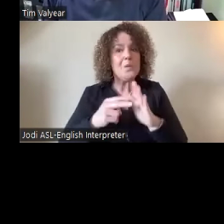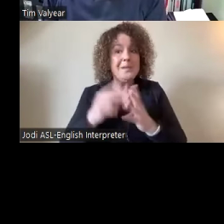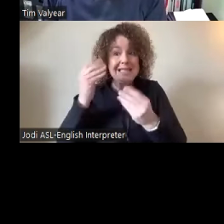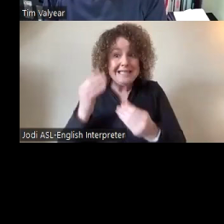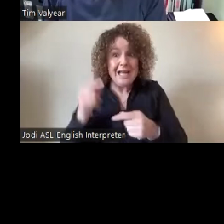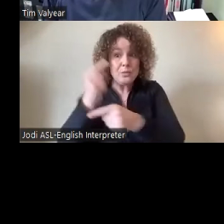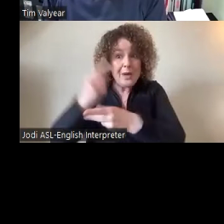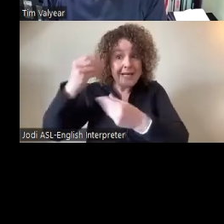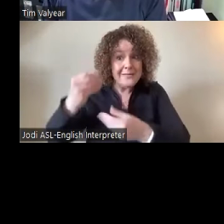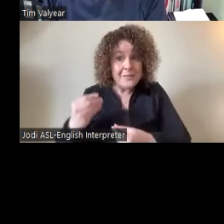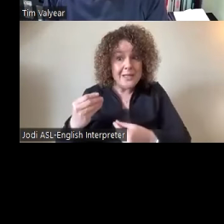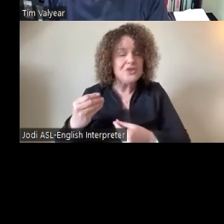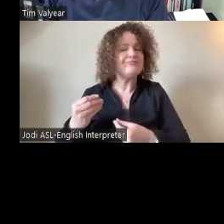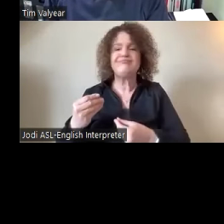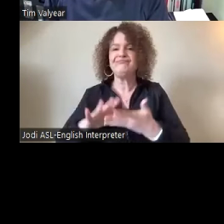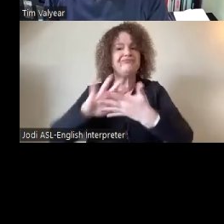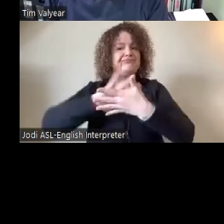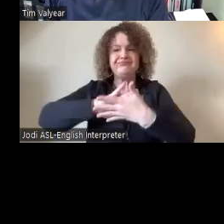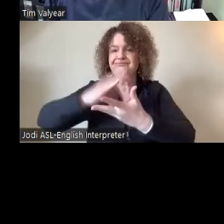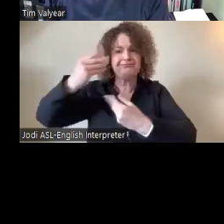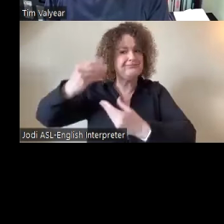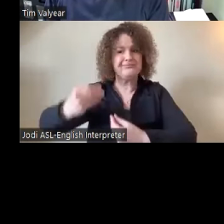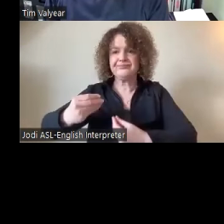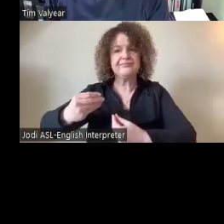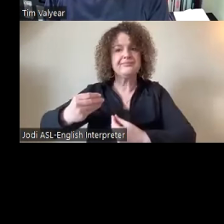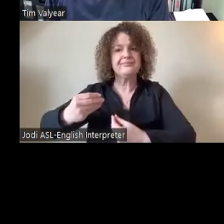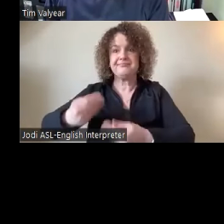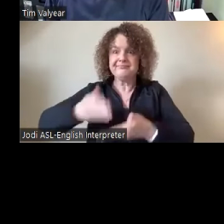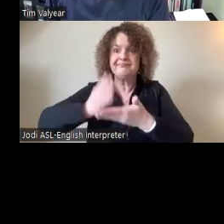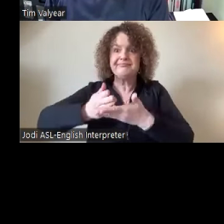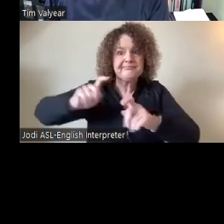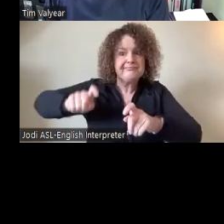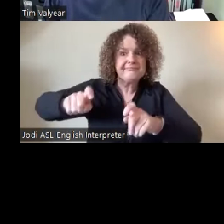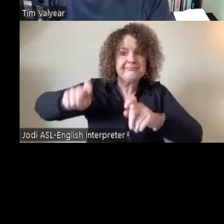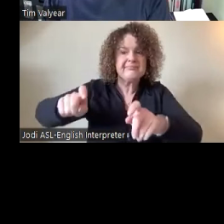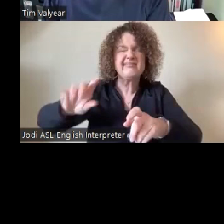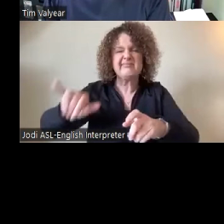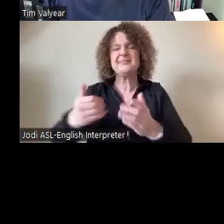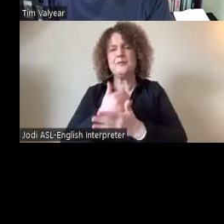at 249. Remember, we're minimizing the people that were able to test. The data is nowhere giving us the